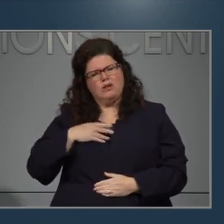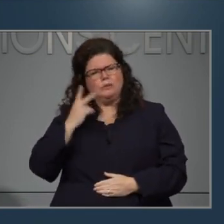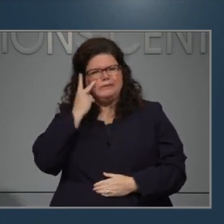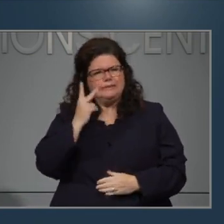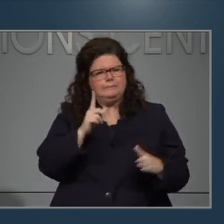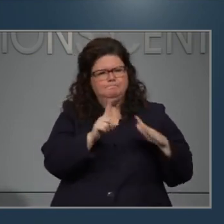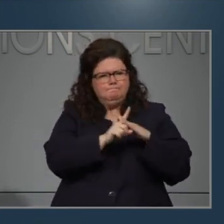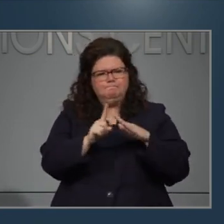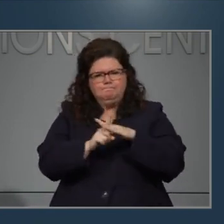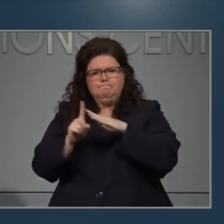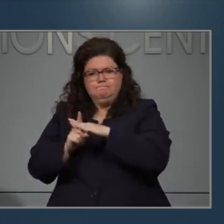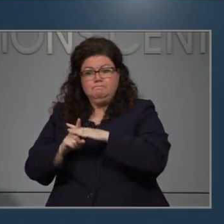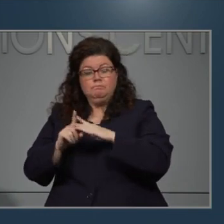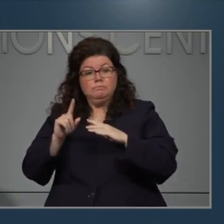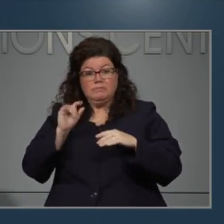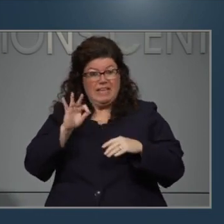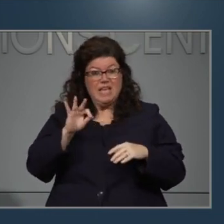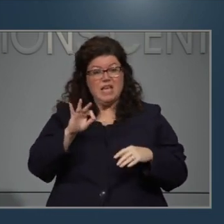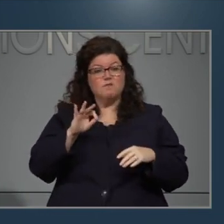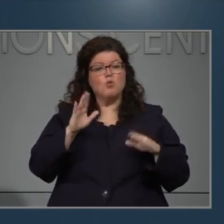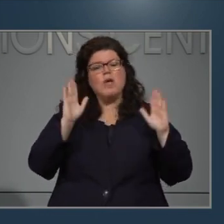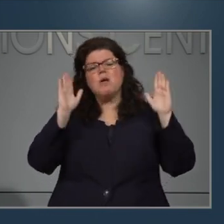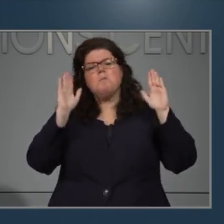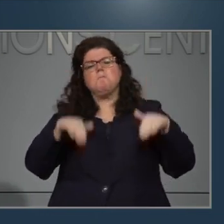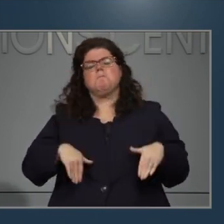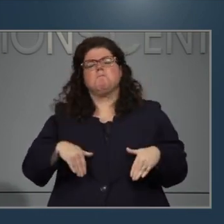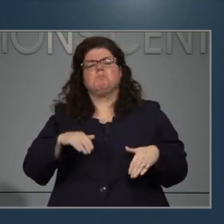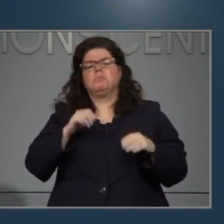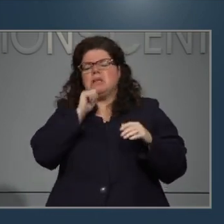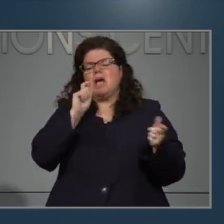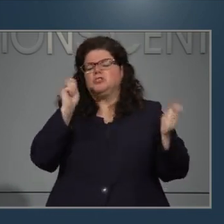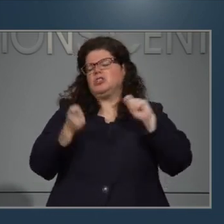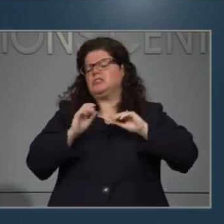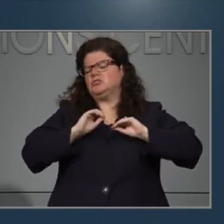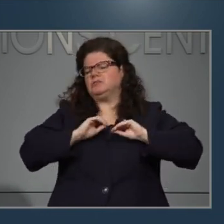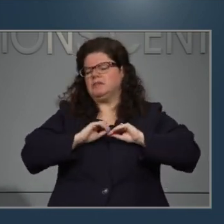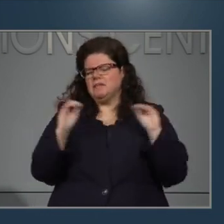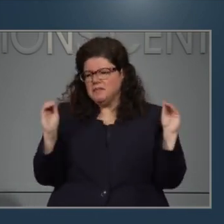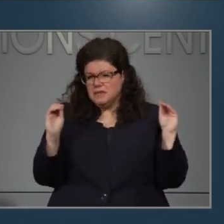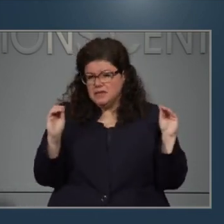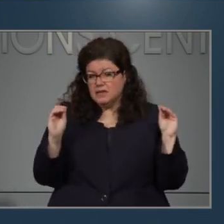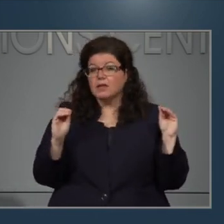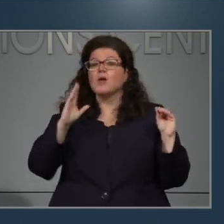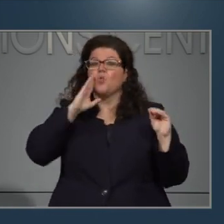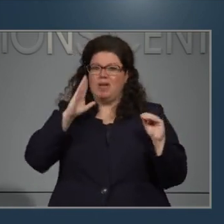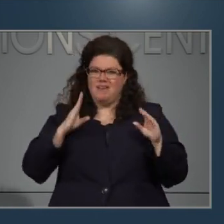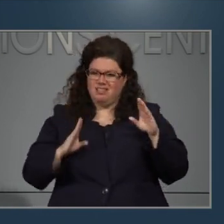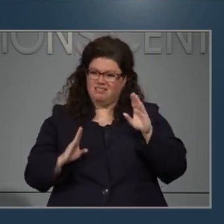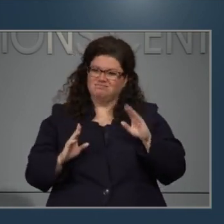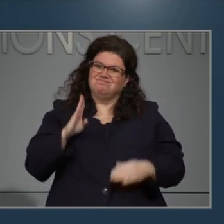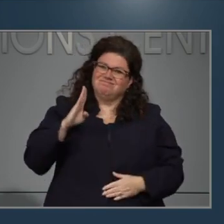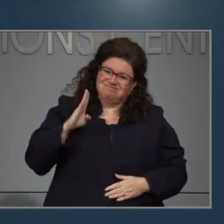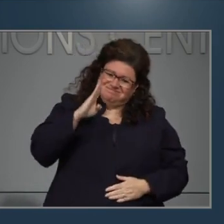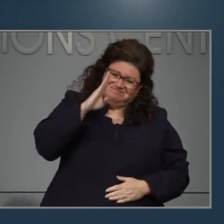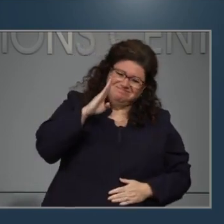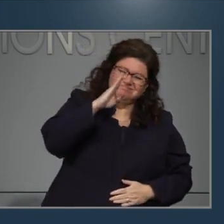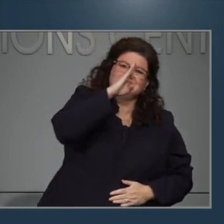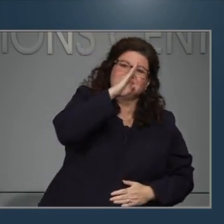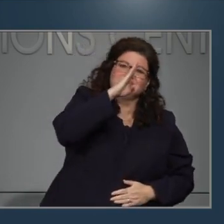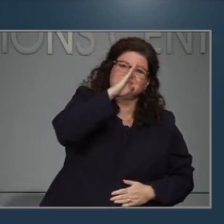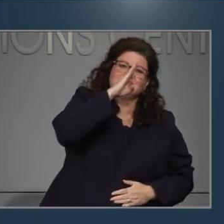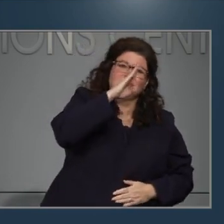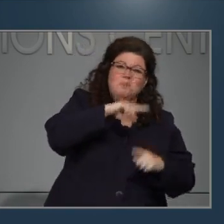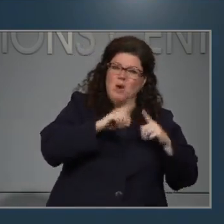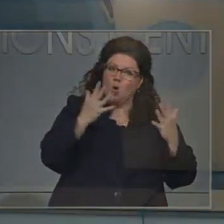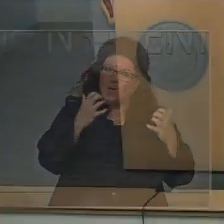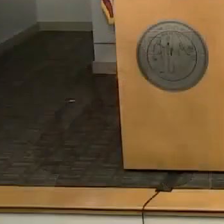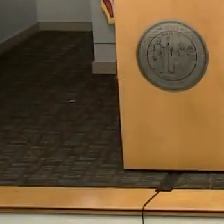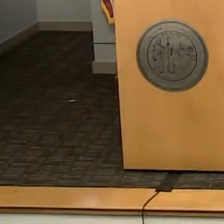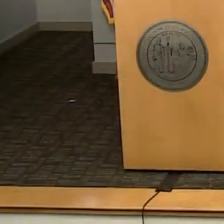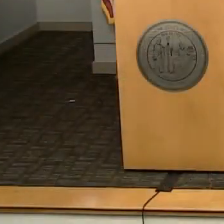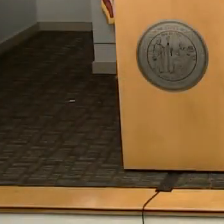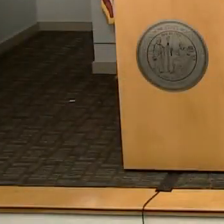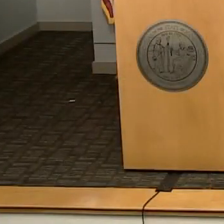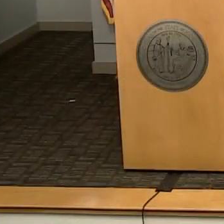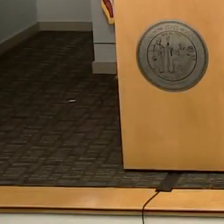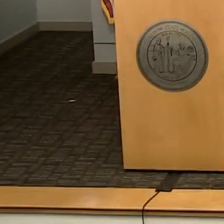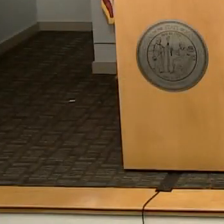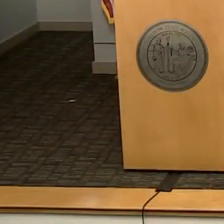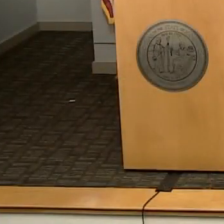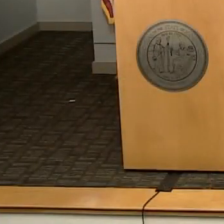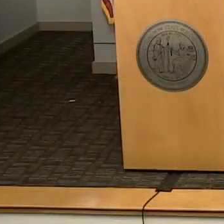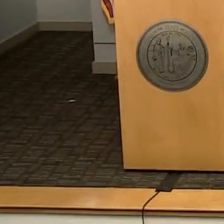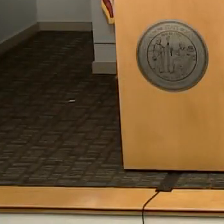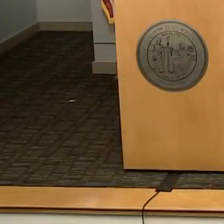SO THESE CONCERNING TRENDS REMIND US THAT IF LEFT UNCHECKED THE VIRUS WILL CONTINUE TO SPREAD BUT WE HAVE THE POWER TO GET THESE TRENDS MOVING BACK IN THE RIGHT DIRECTION, BUT WE NEED